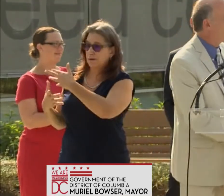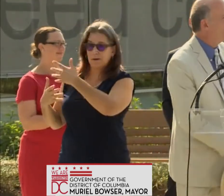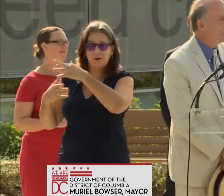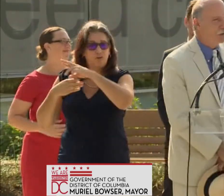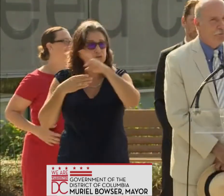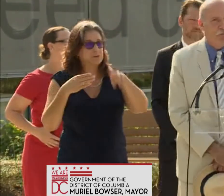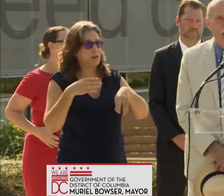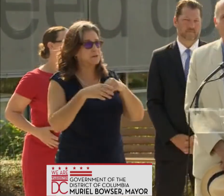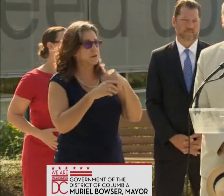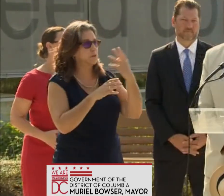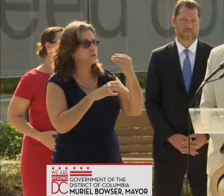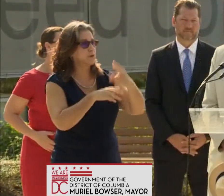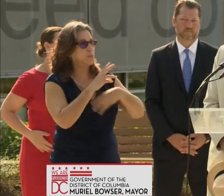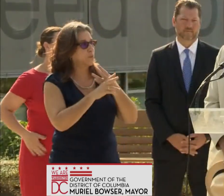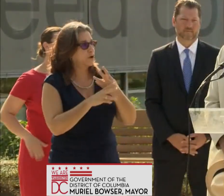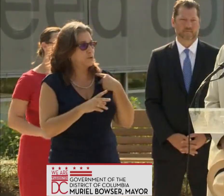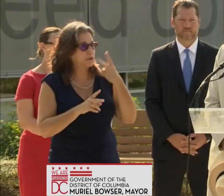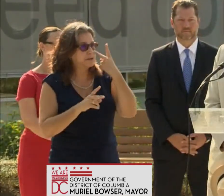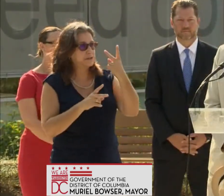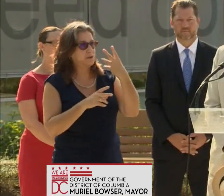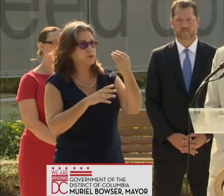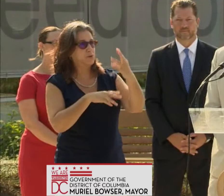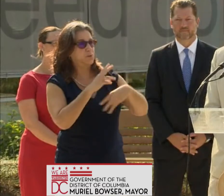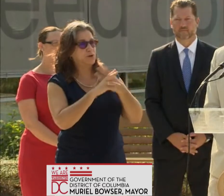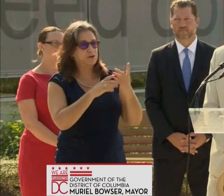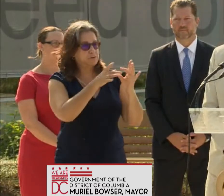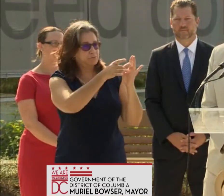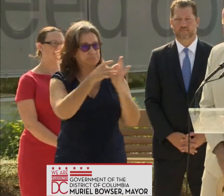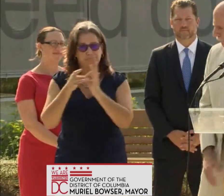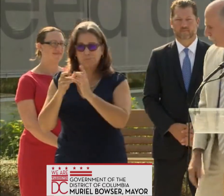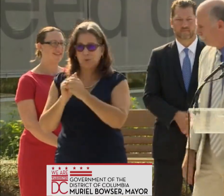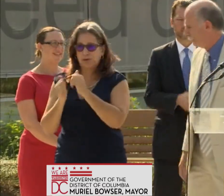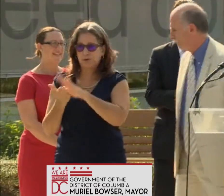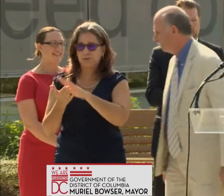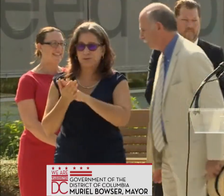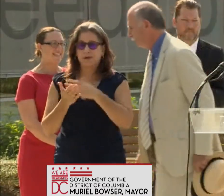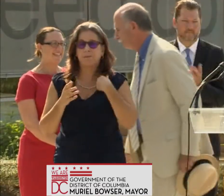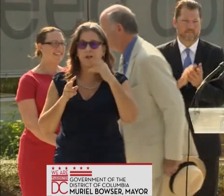mayor and I'm looking forward to seeing the school okay let's just walk over